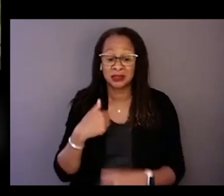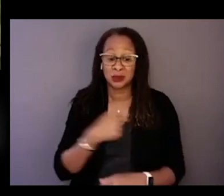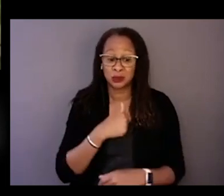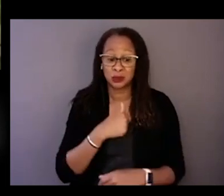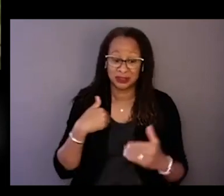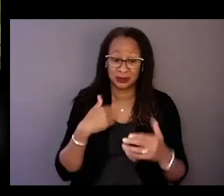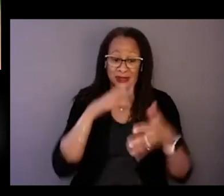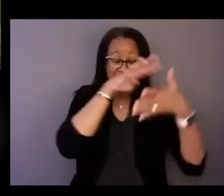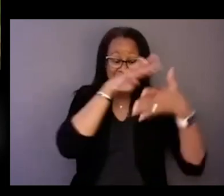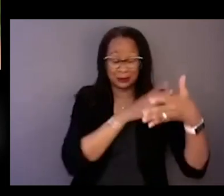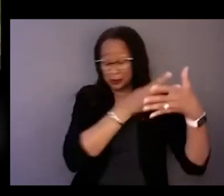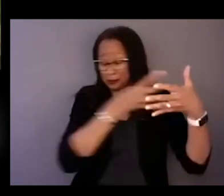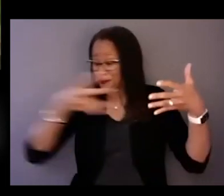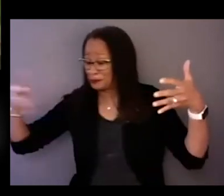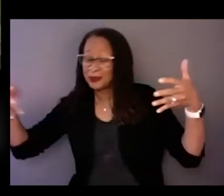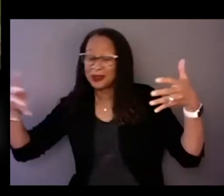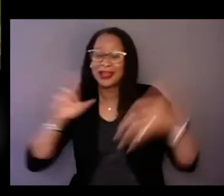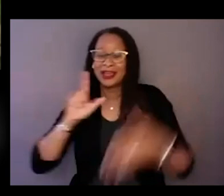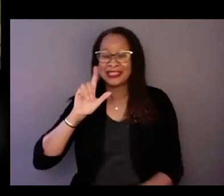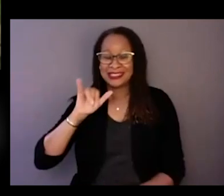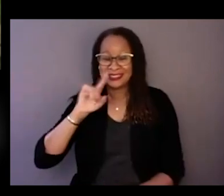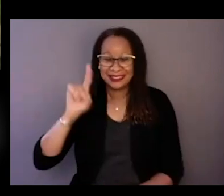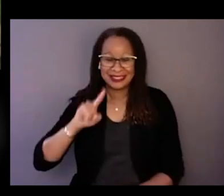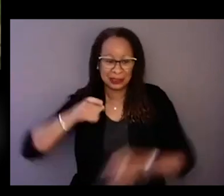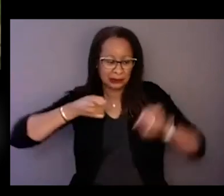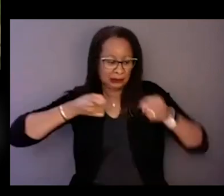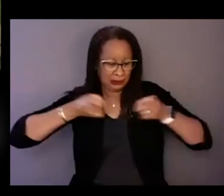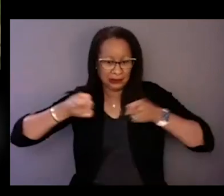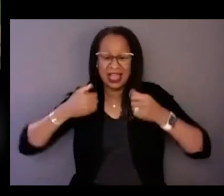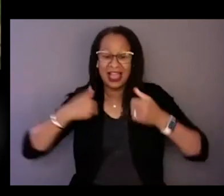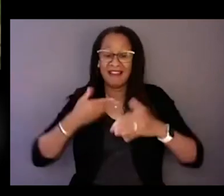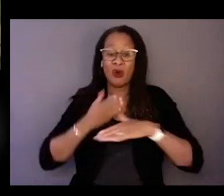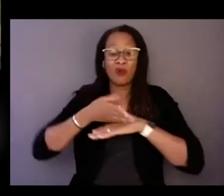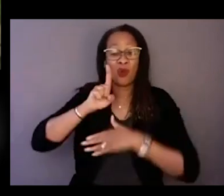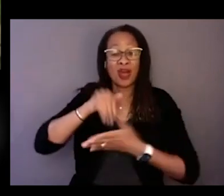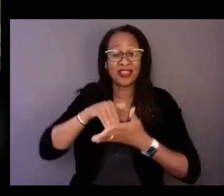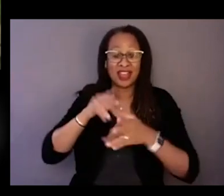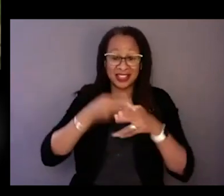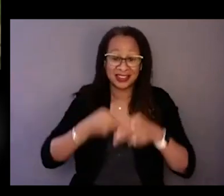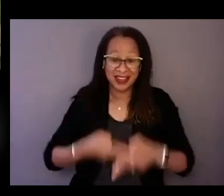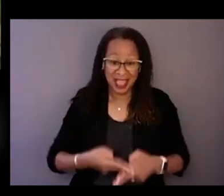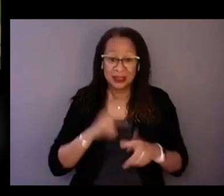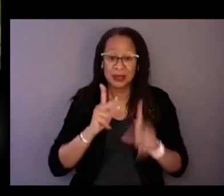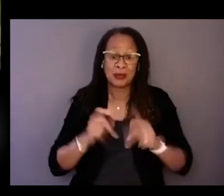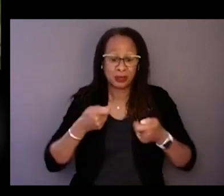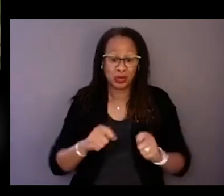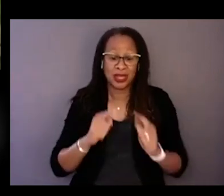Liz helmed that had over a thousand names on it of people that we've tried to get to speak.